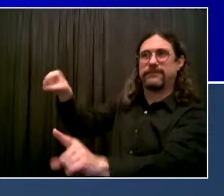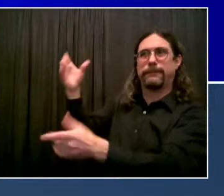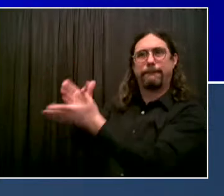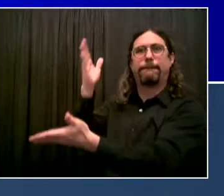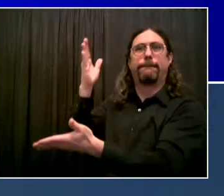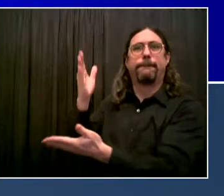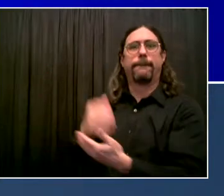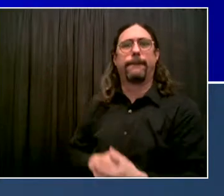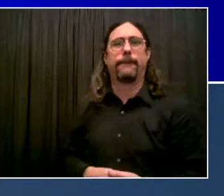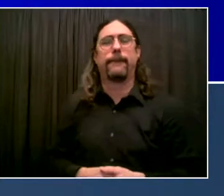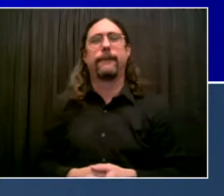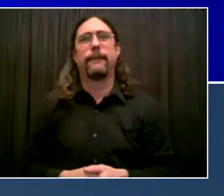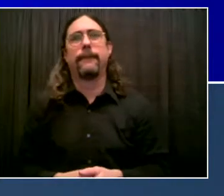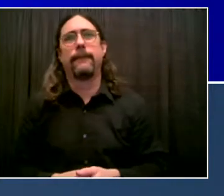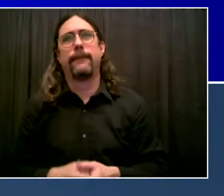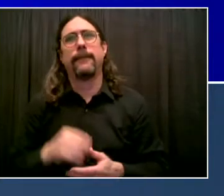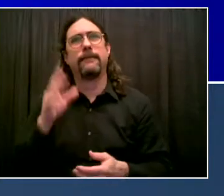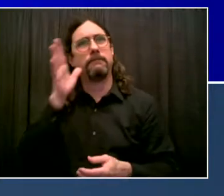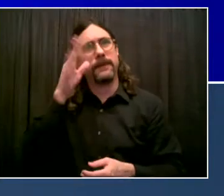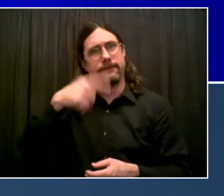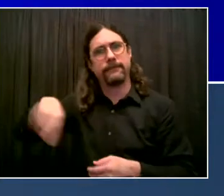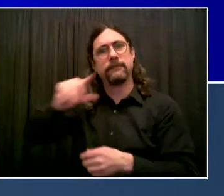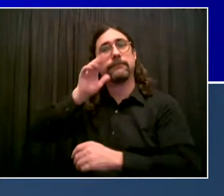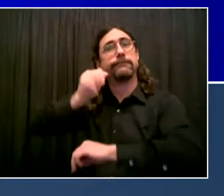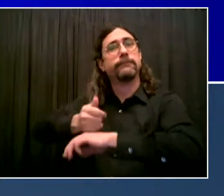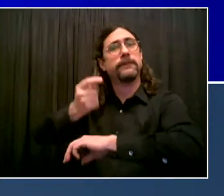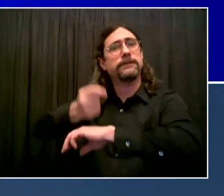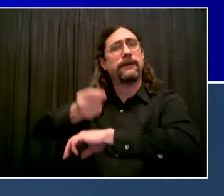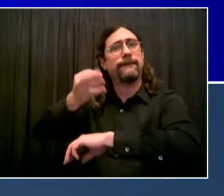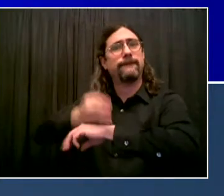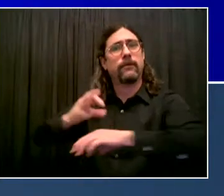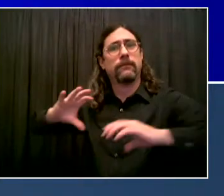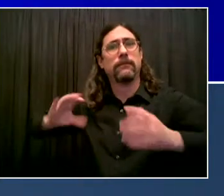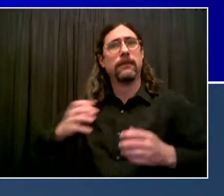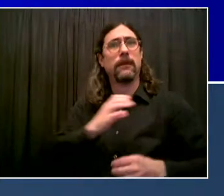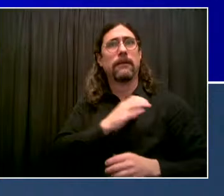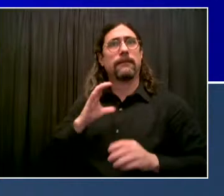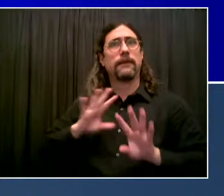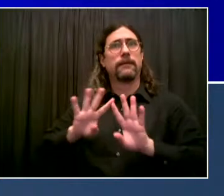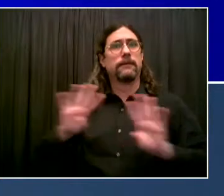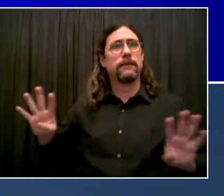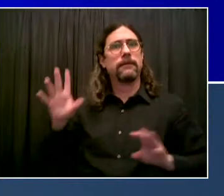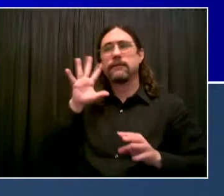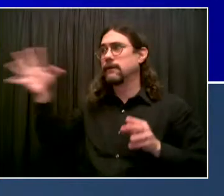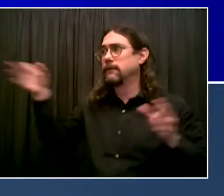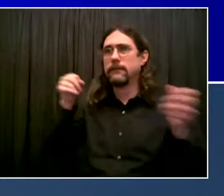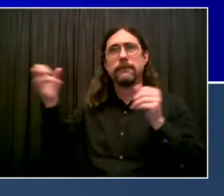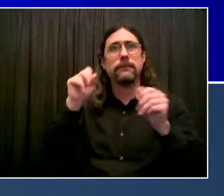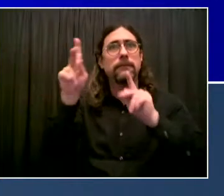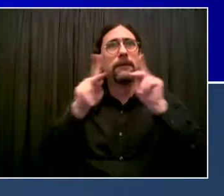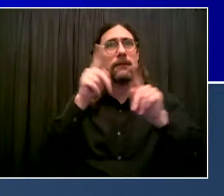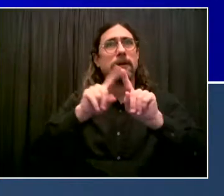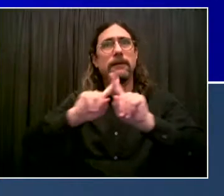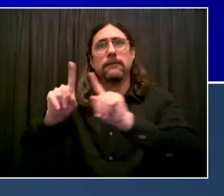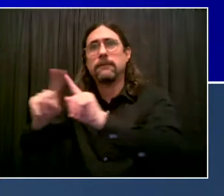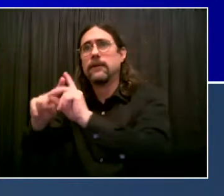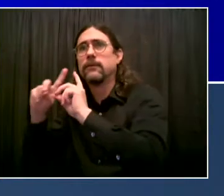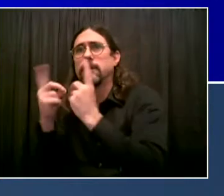WEWE ARE CREREATING A TASK FORCE ON THE HEALTH AND SAFETY NEEDS OF SEX WORKERS WW HO ARE OFTEN VERY